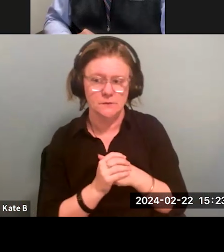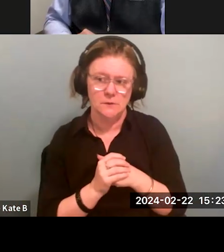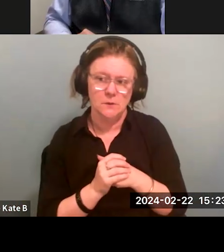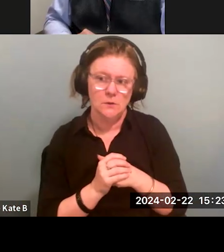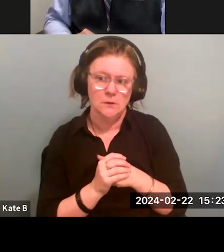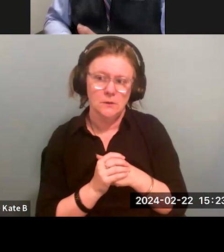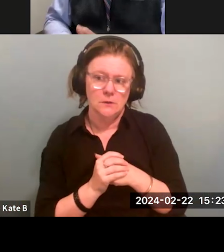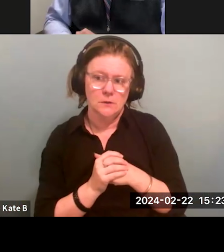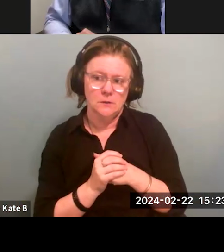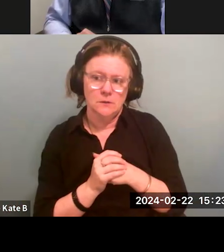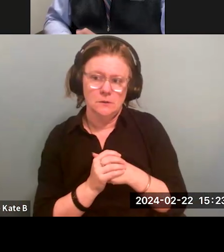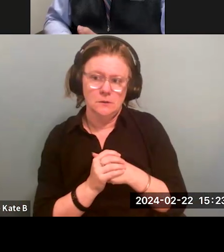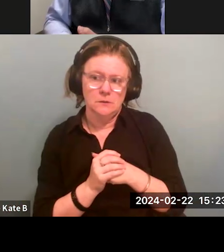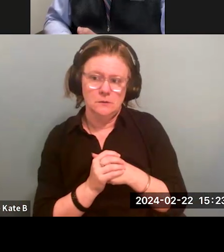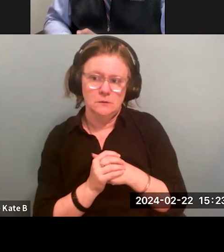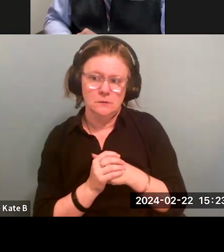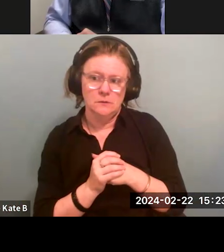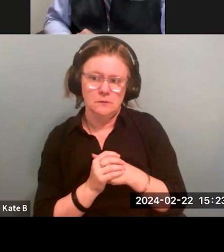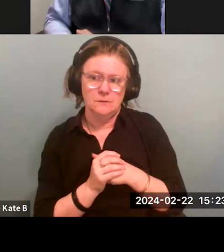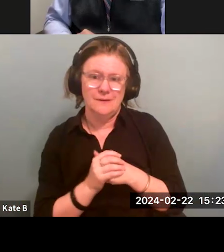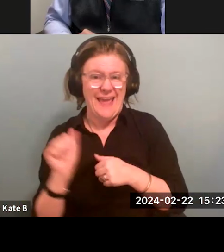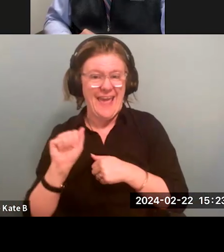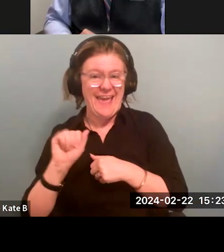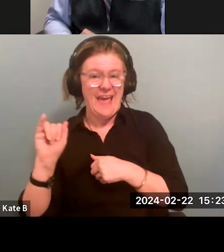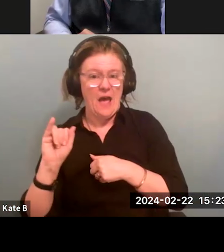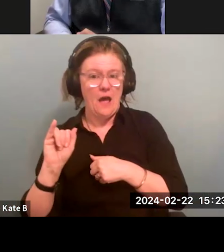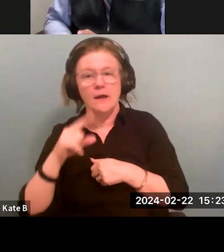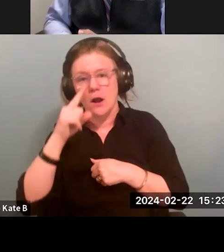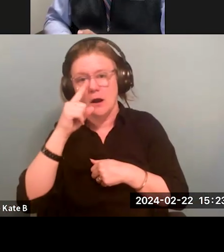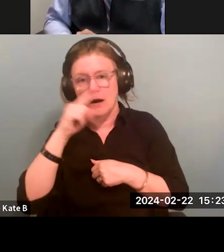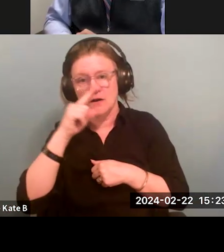What do you think the role of artificial intelligence plays into scams?